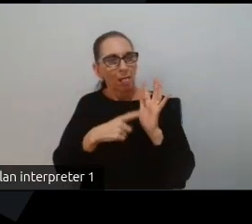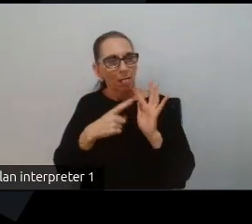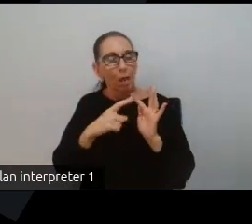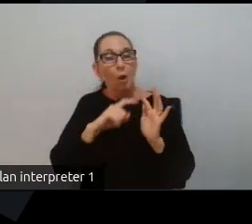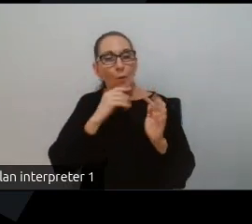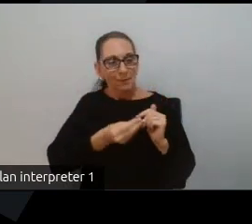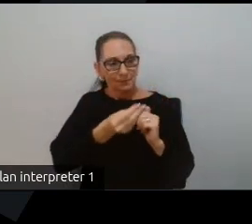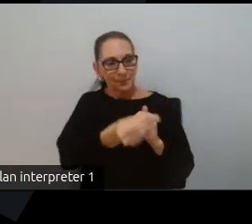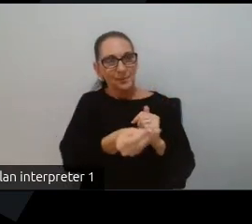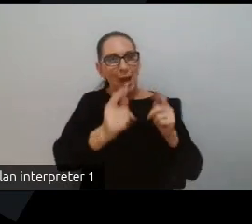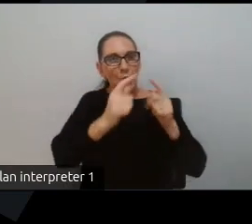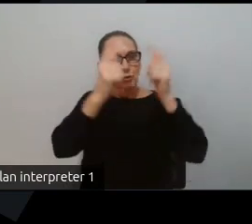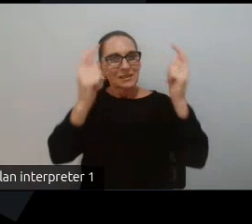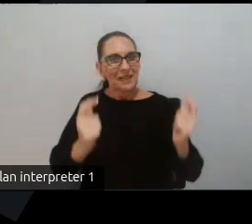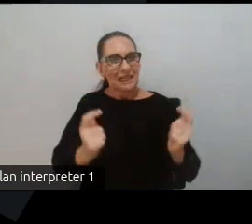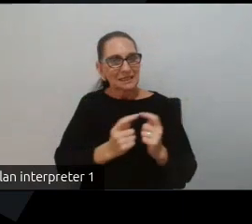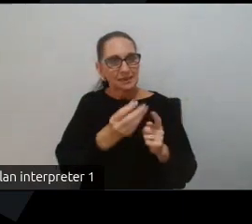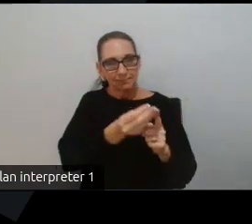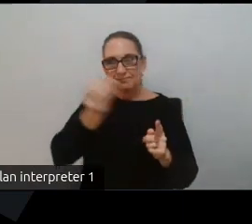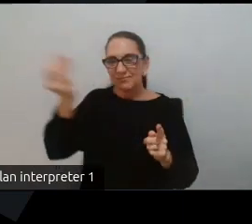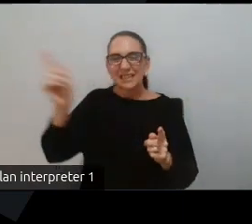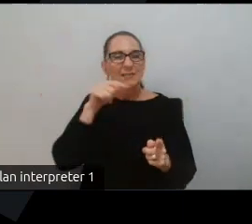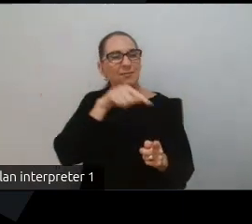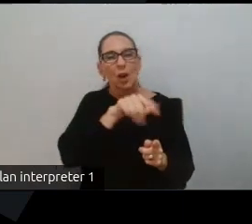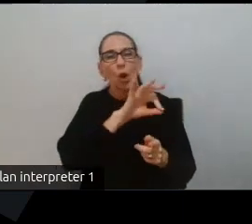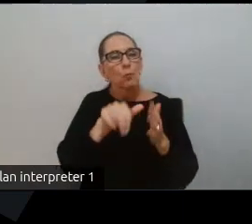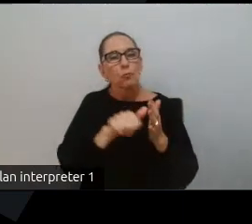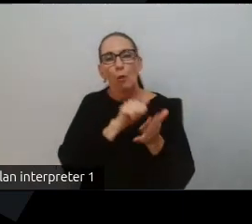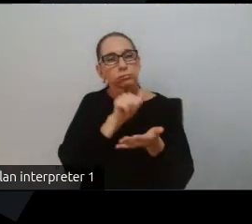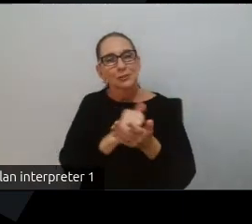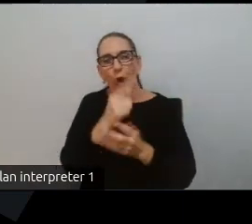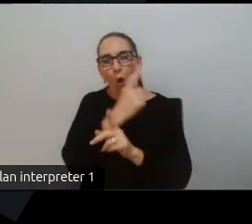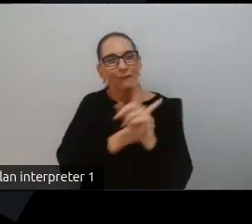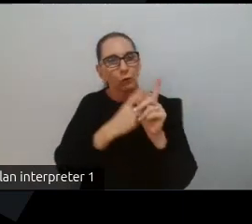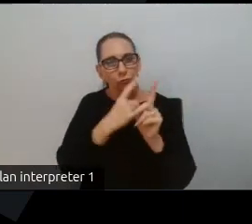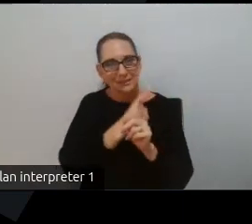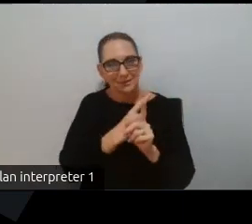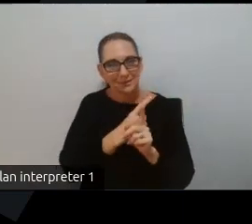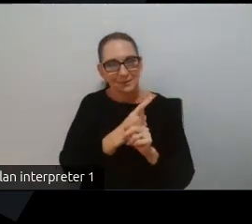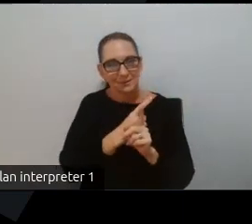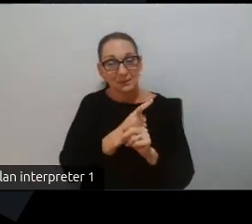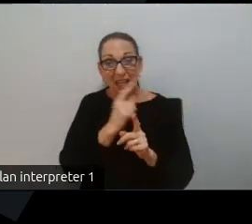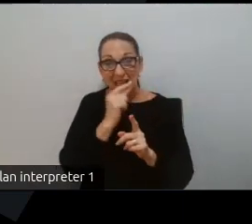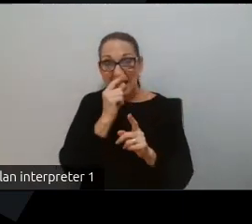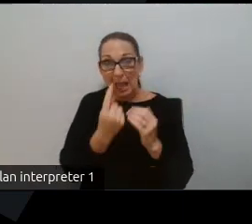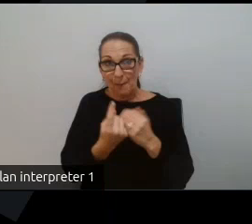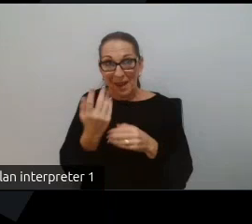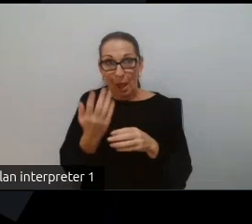state that the conference was inappropriate. um that can occur before a conference is held or it